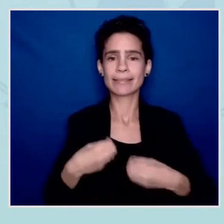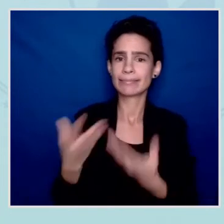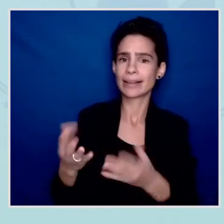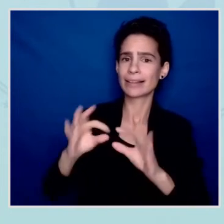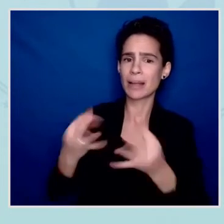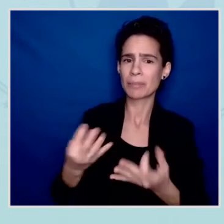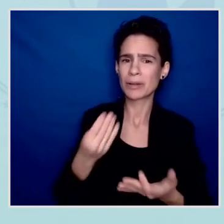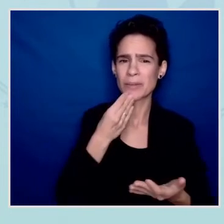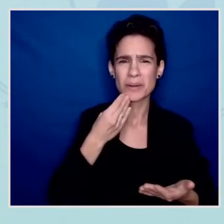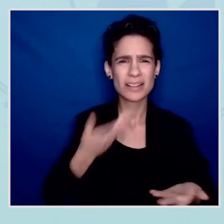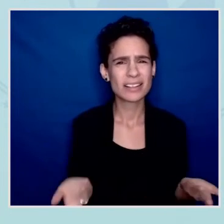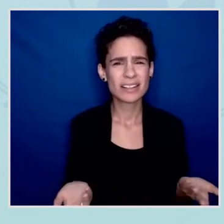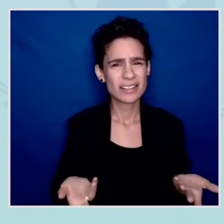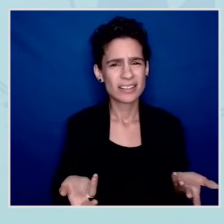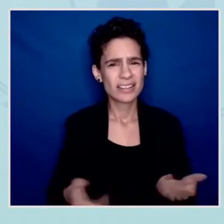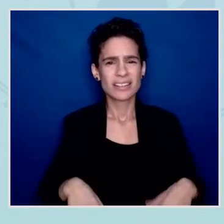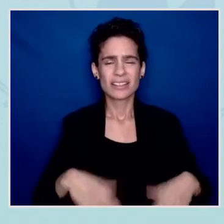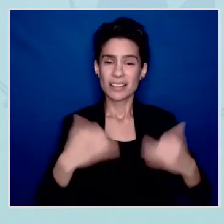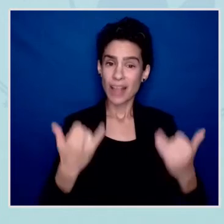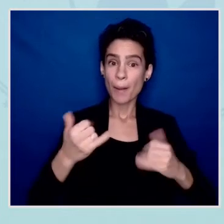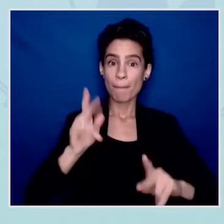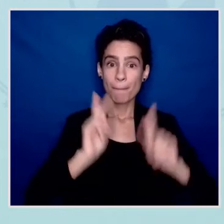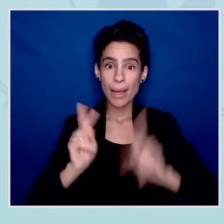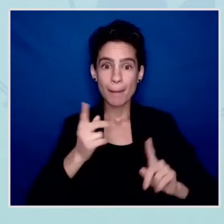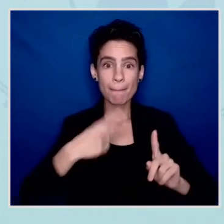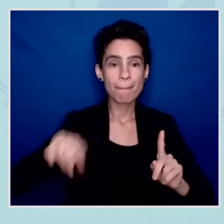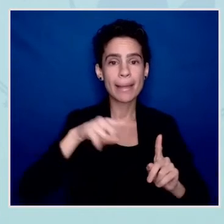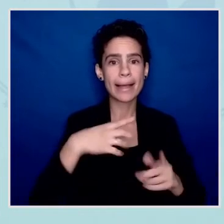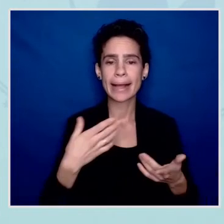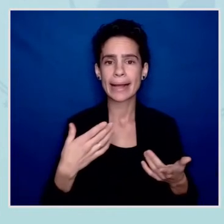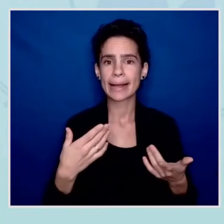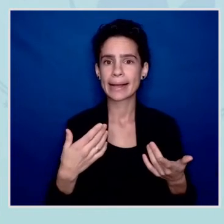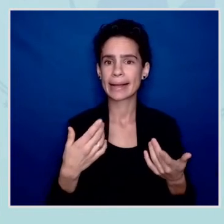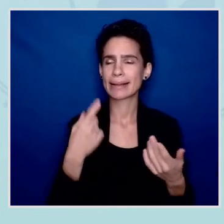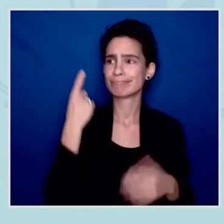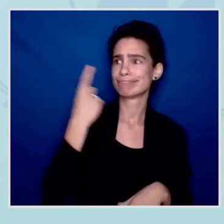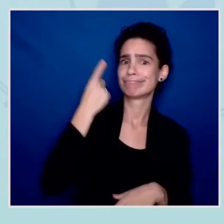AUTOMOBILES, WAITING TO GET A